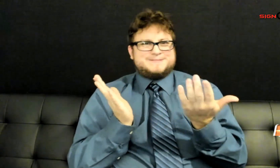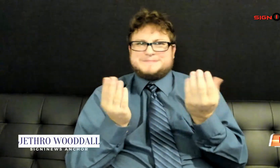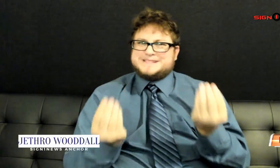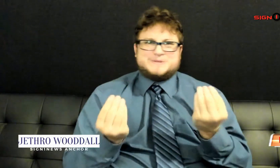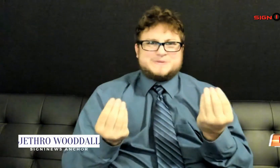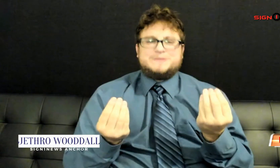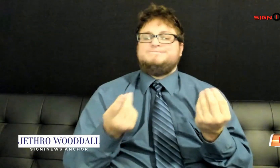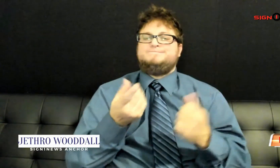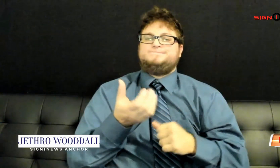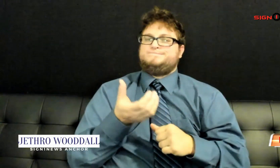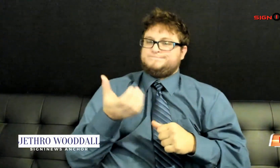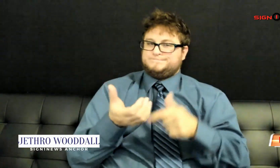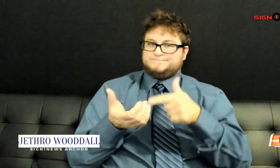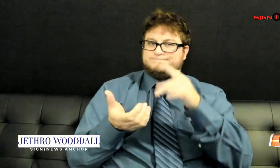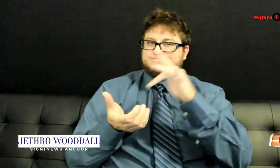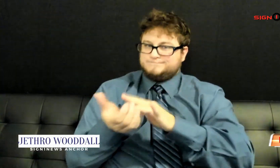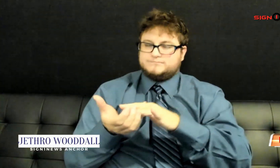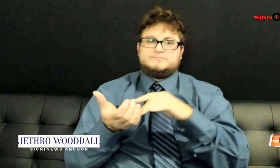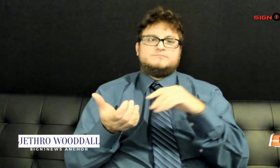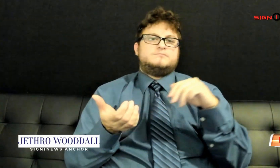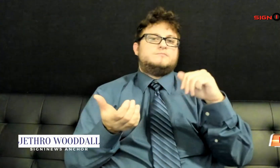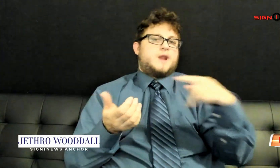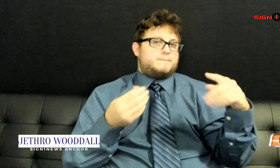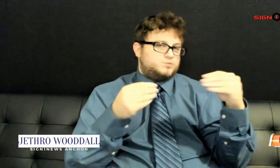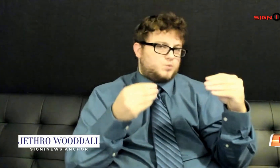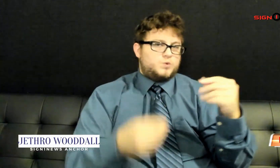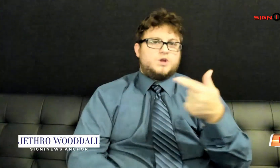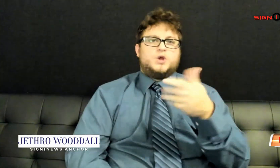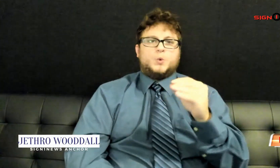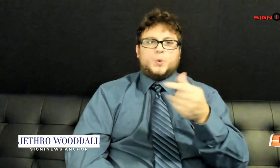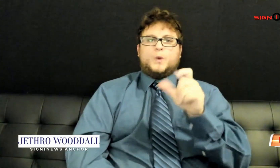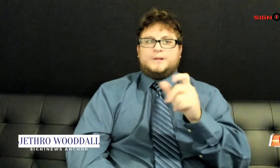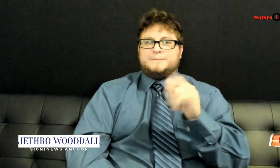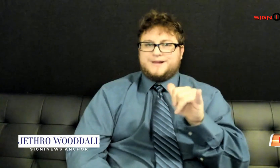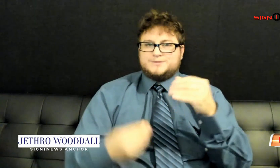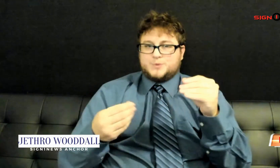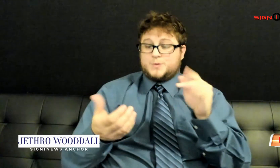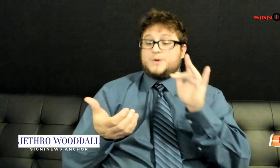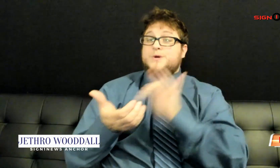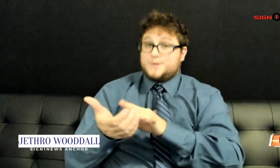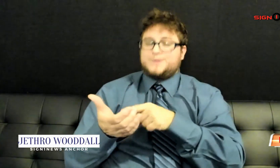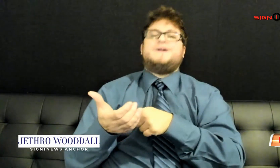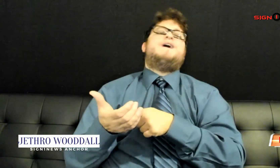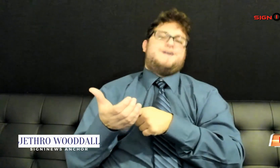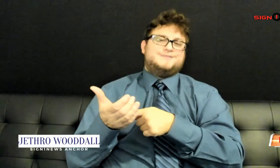download the Sign1News app by heading to the app store or Google play store on your smart